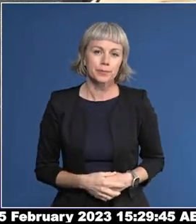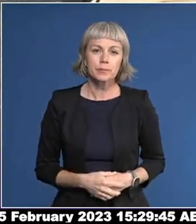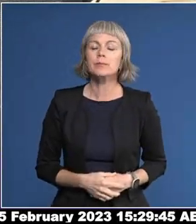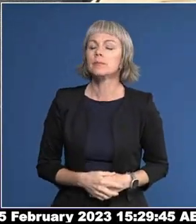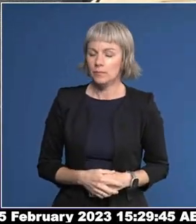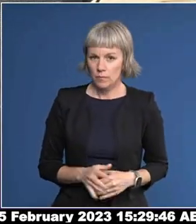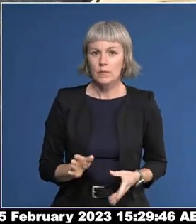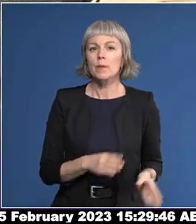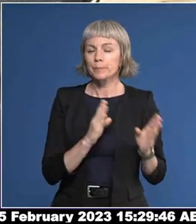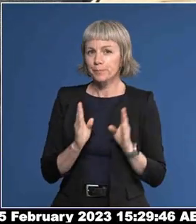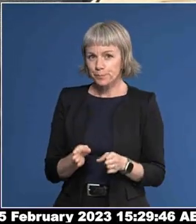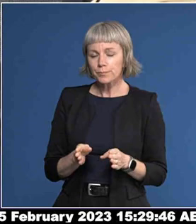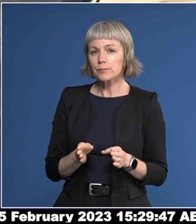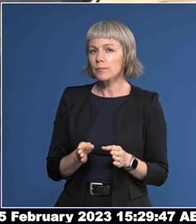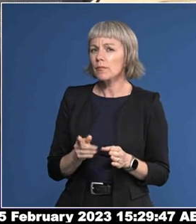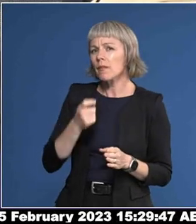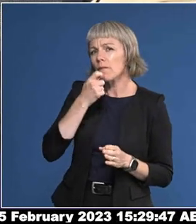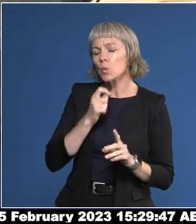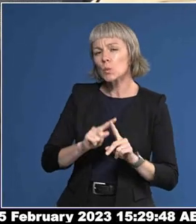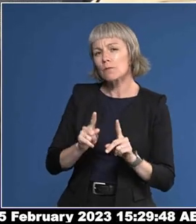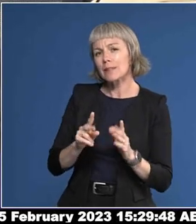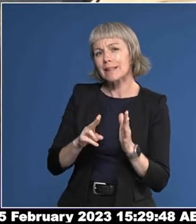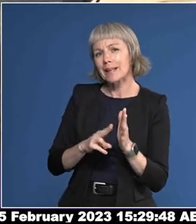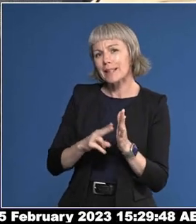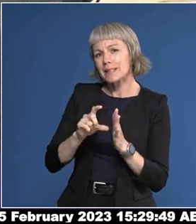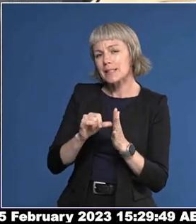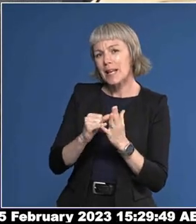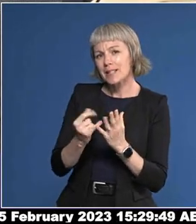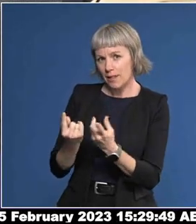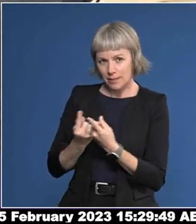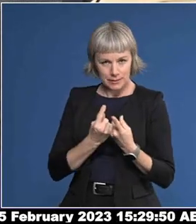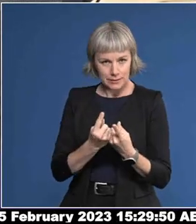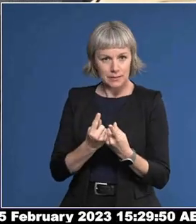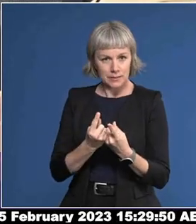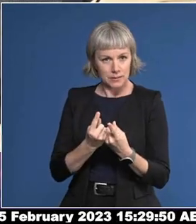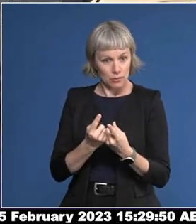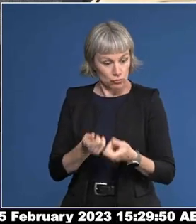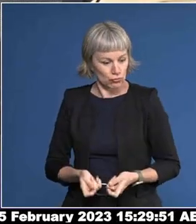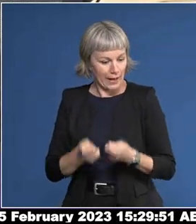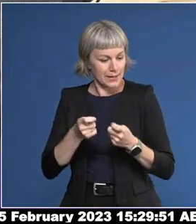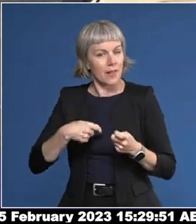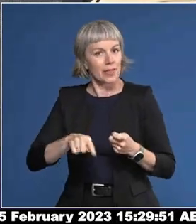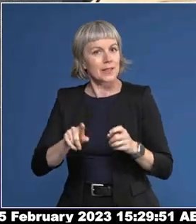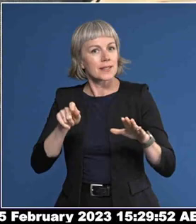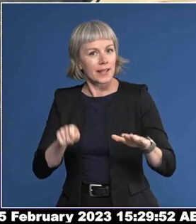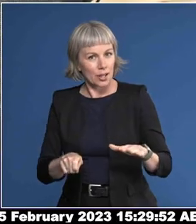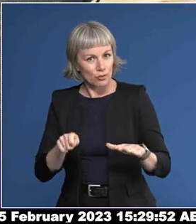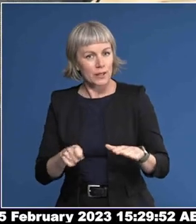couple of NDS products that have been referred to in evidence in this hearing but also in other hearings of this Royal Commission.